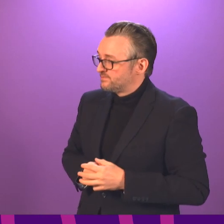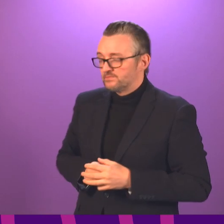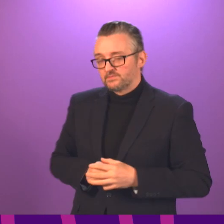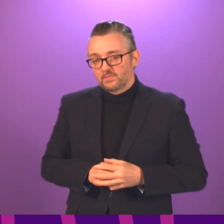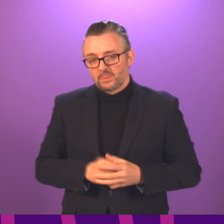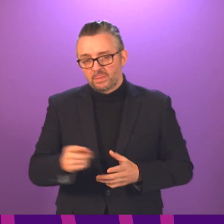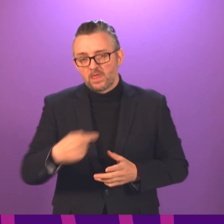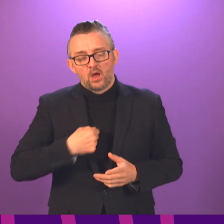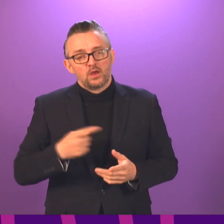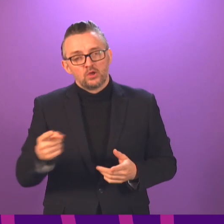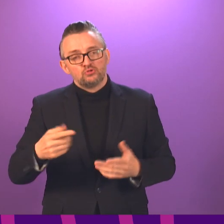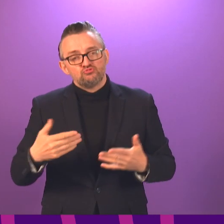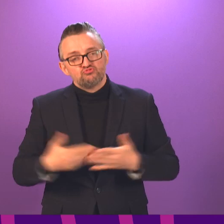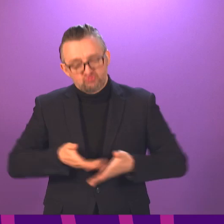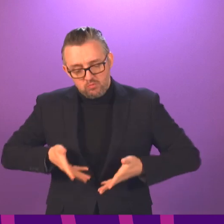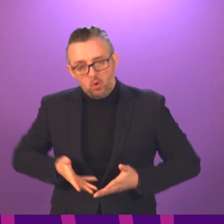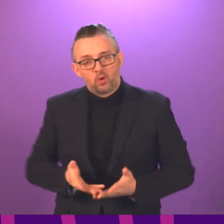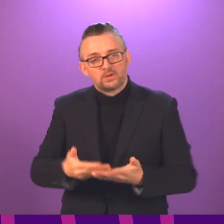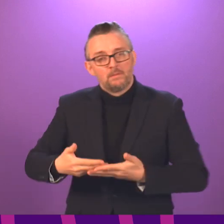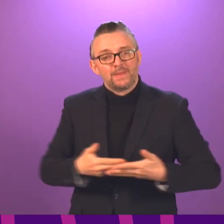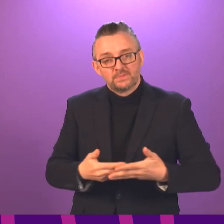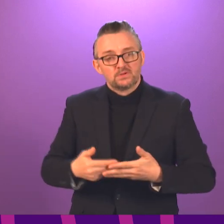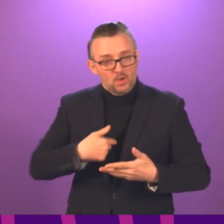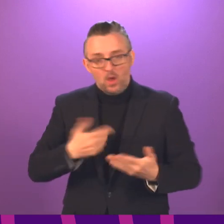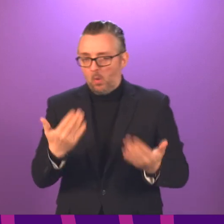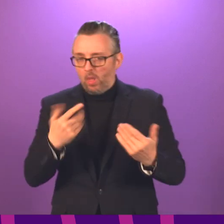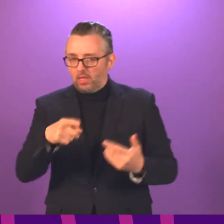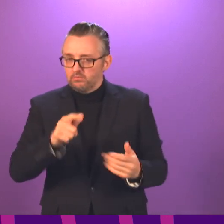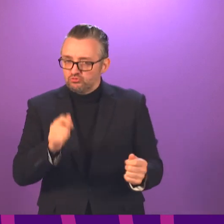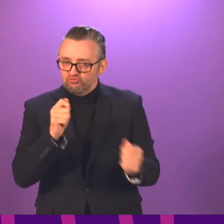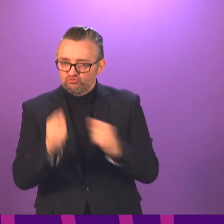for which we on the Liberal Democrat benches have been arguing for some time.